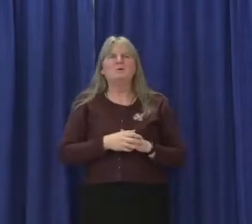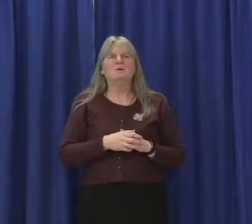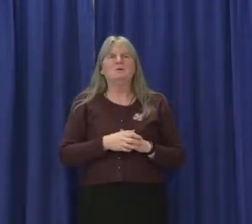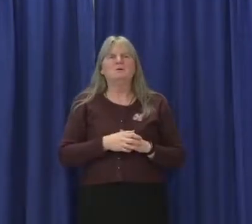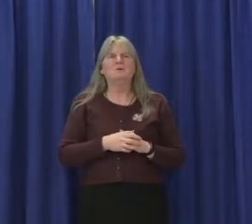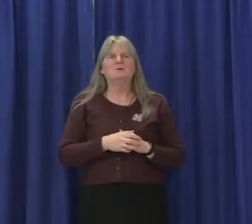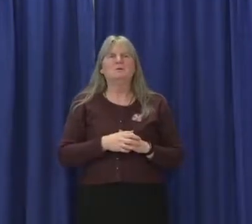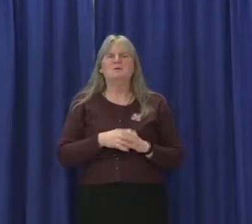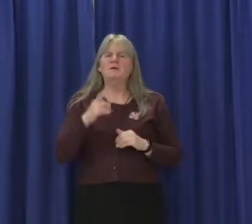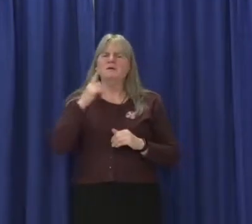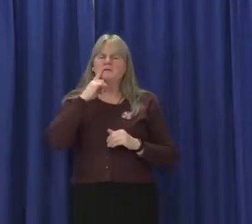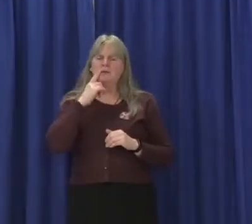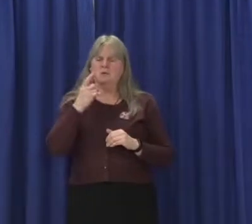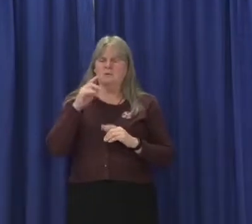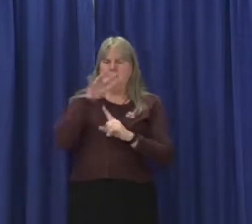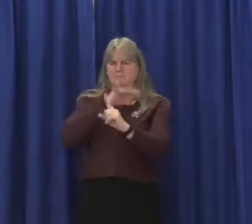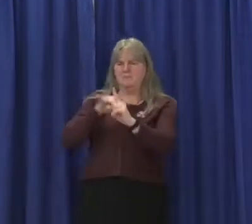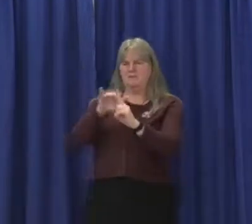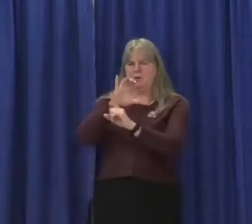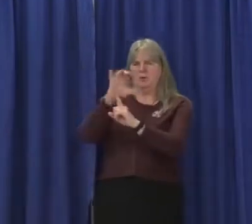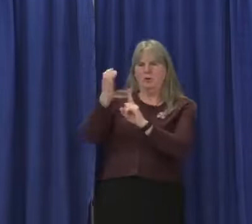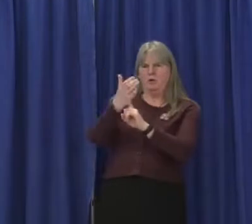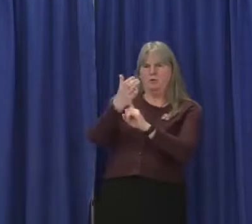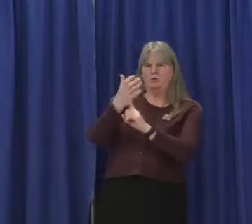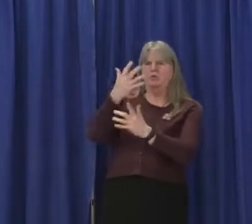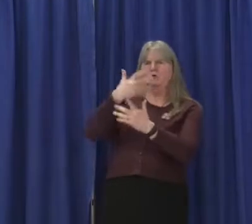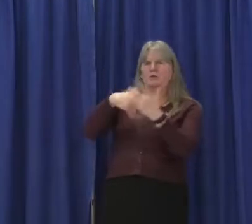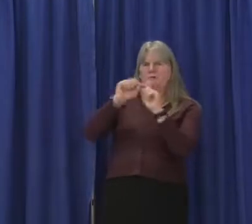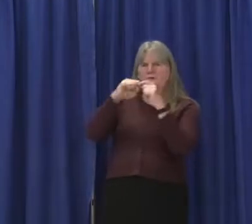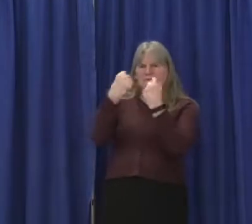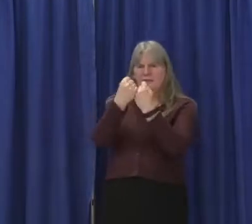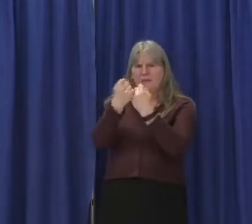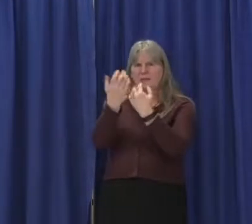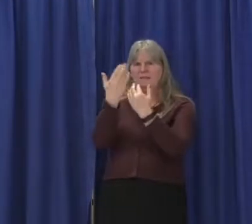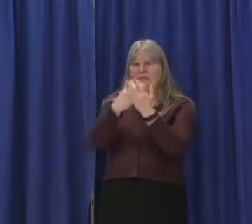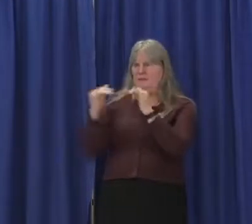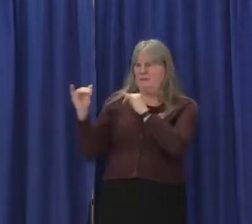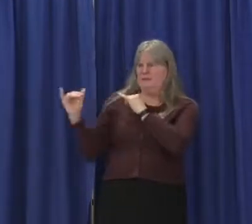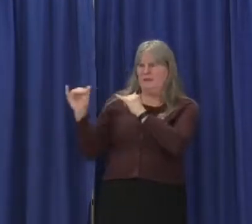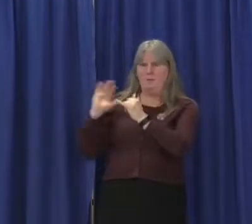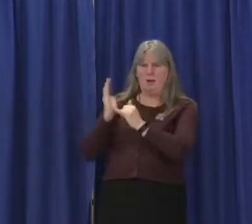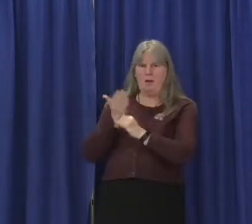culturally and socially closest to how we are, and also from a restrictions perspective, and